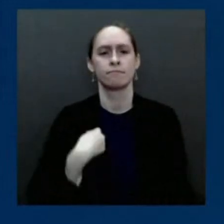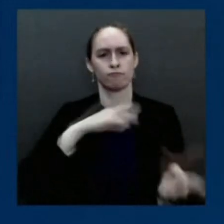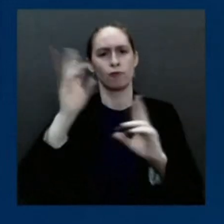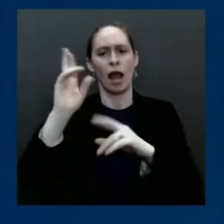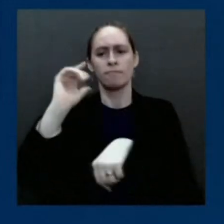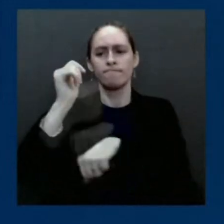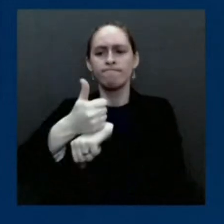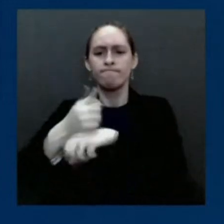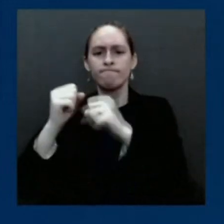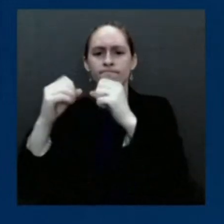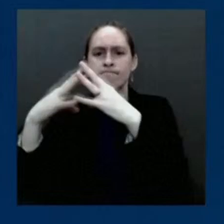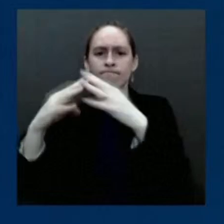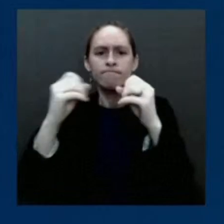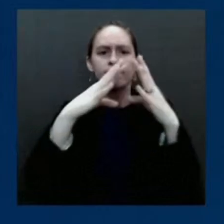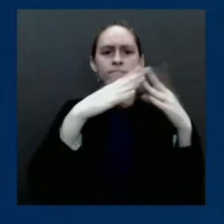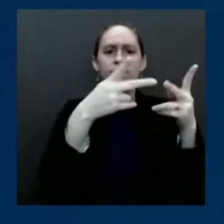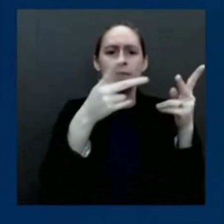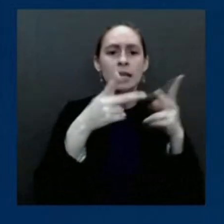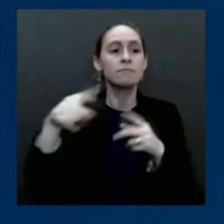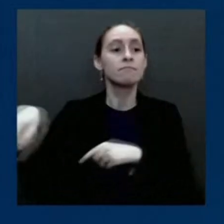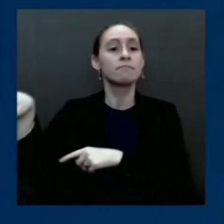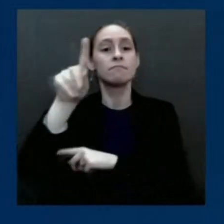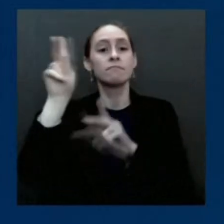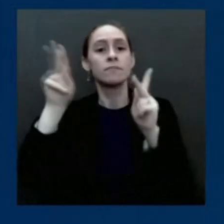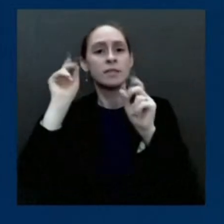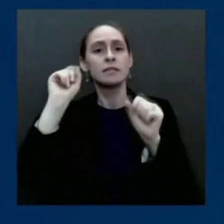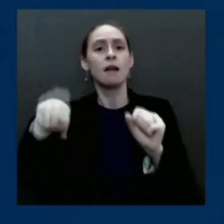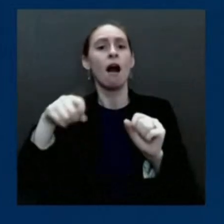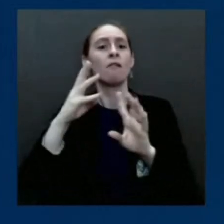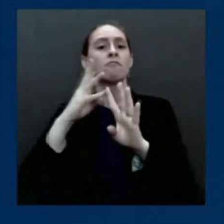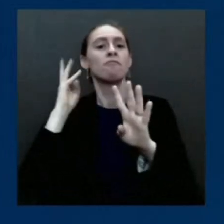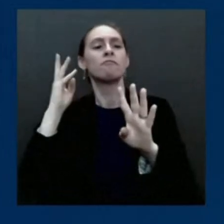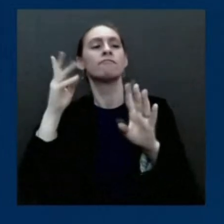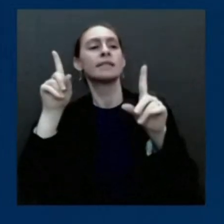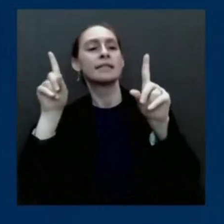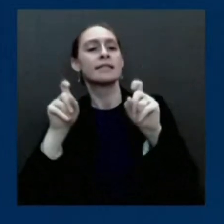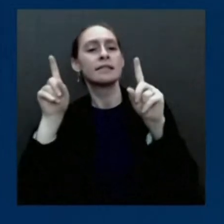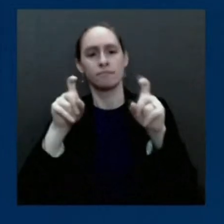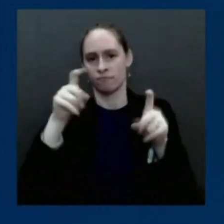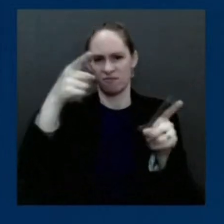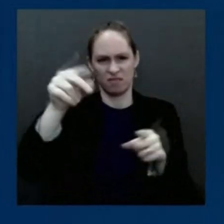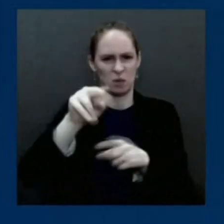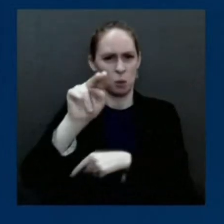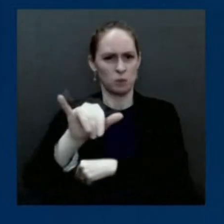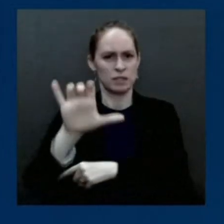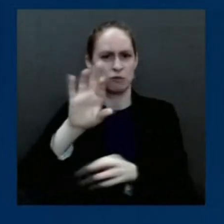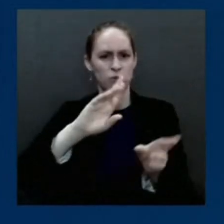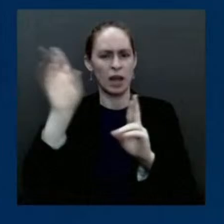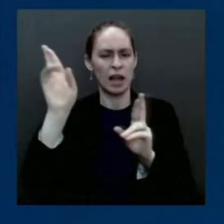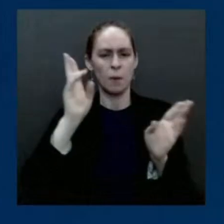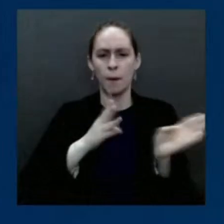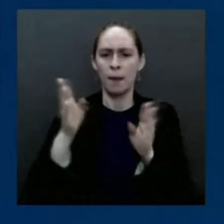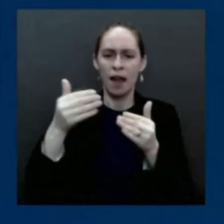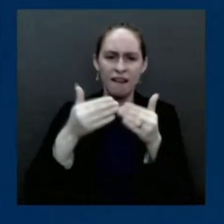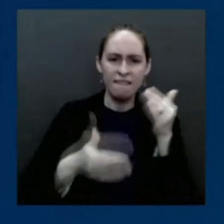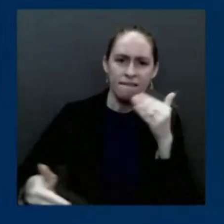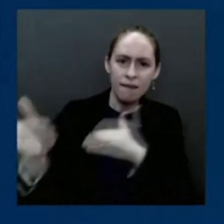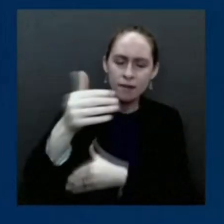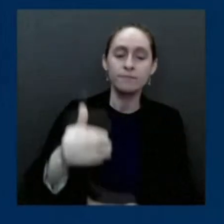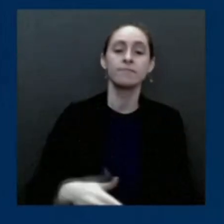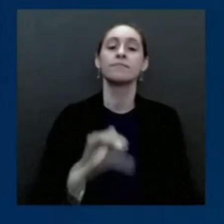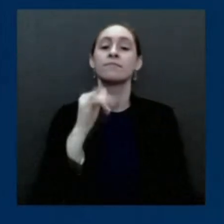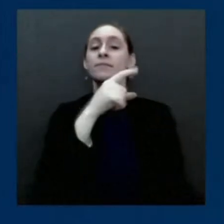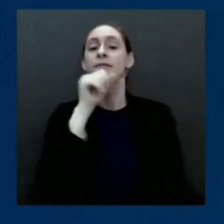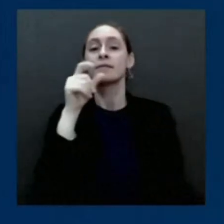NEW YORK CITY WITH THREE MORE